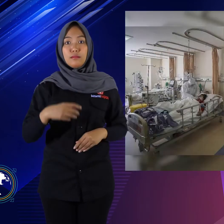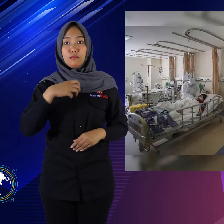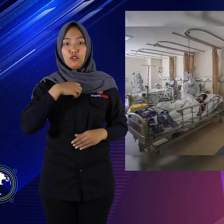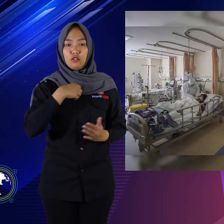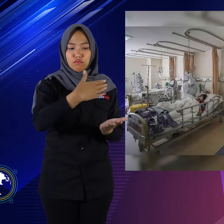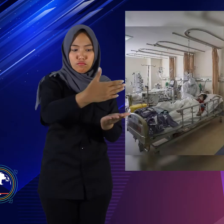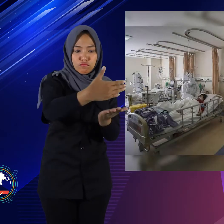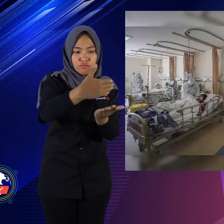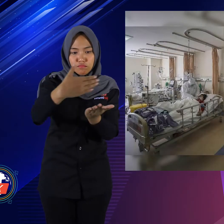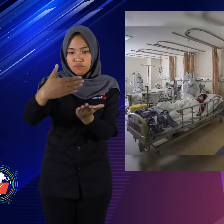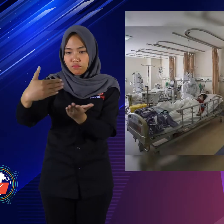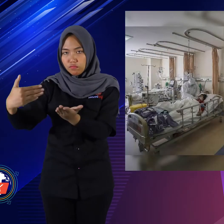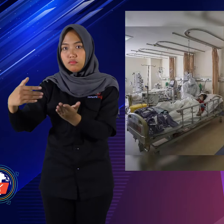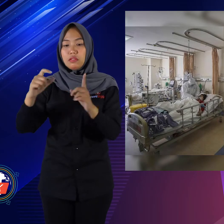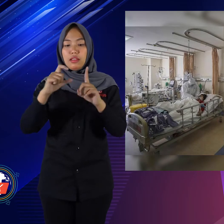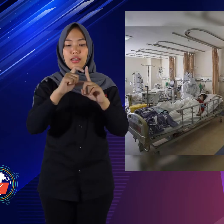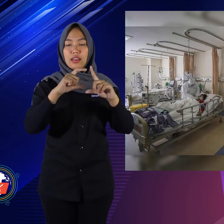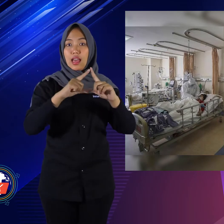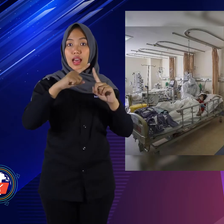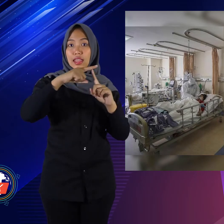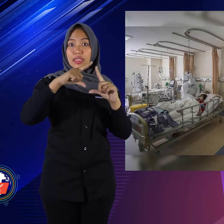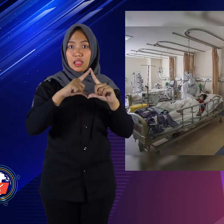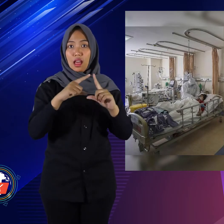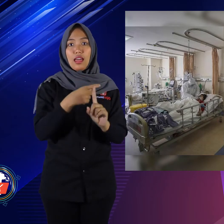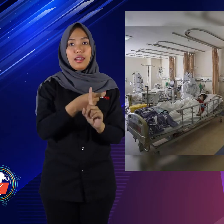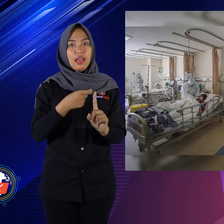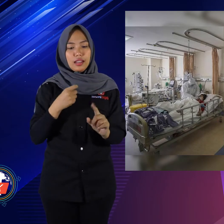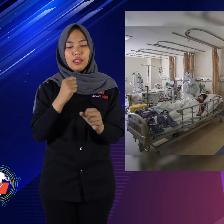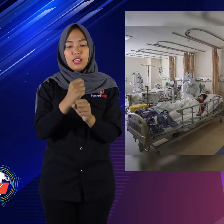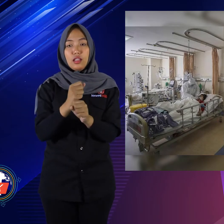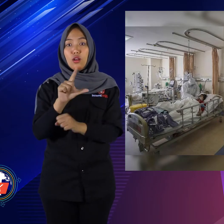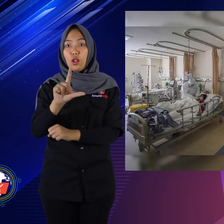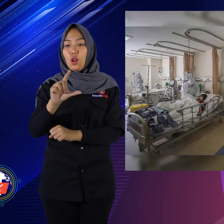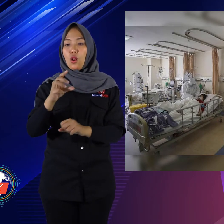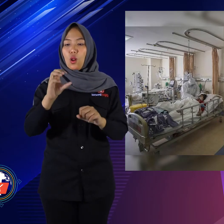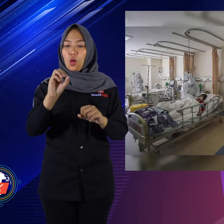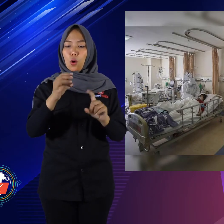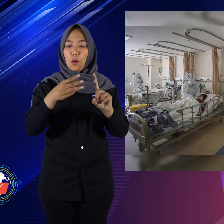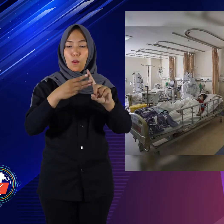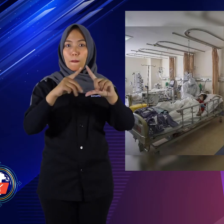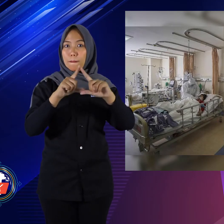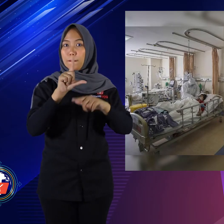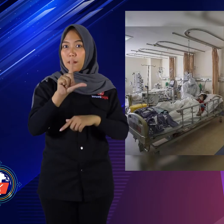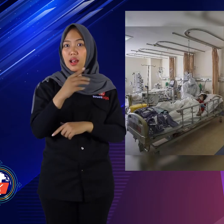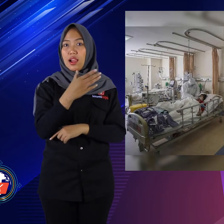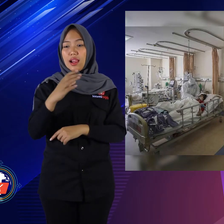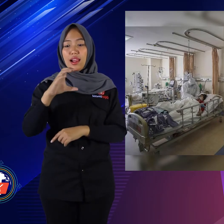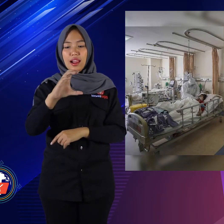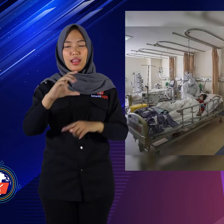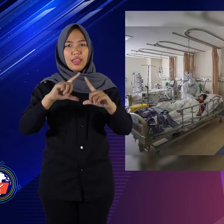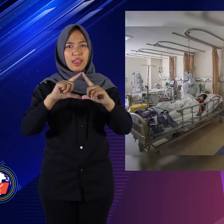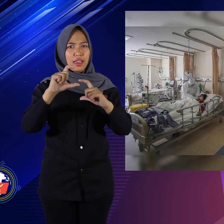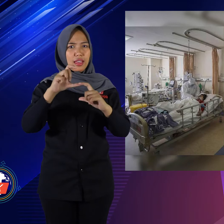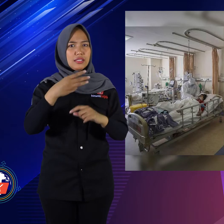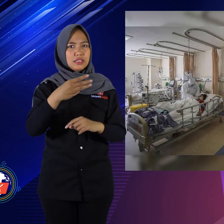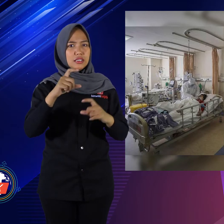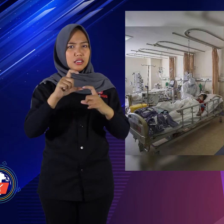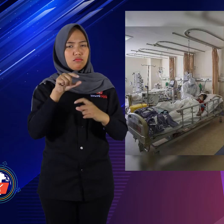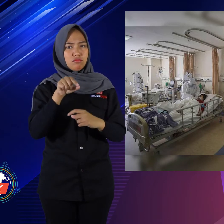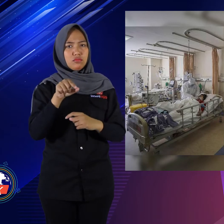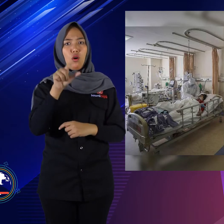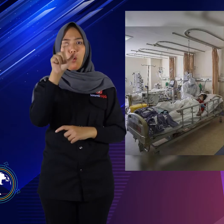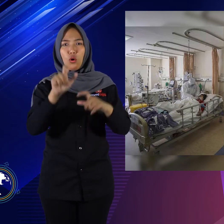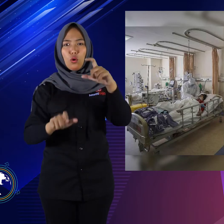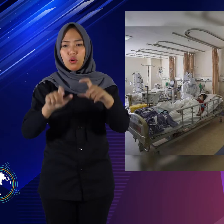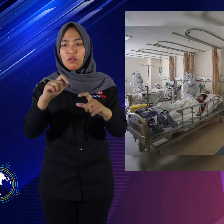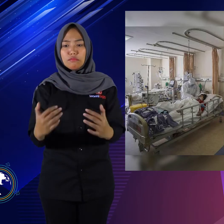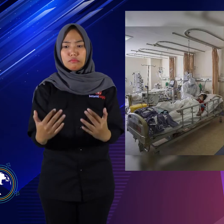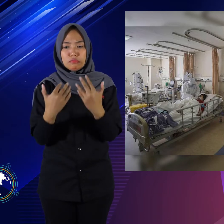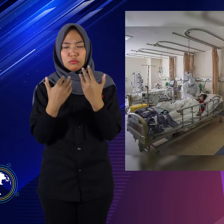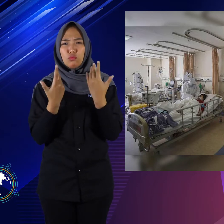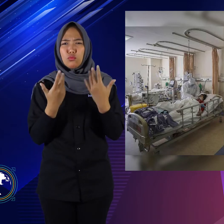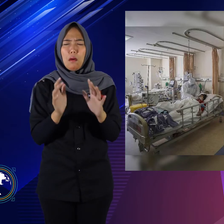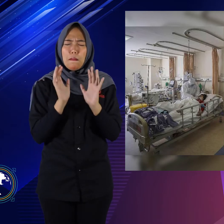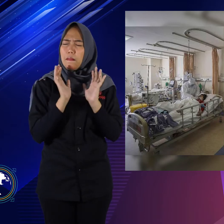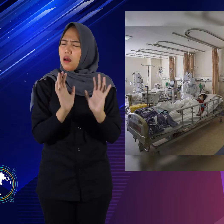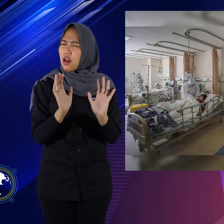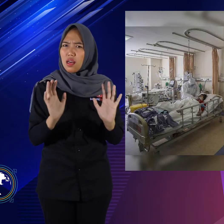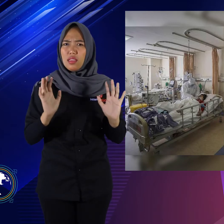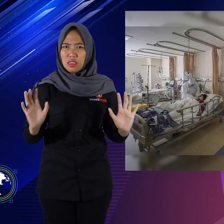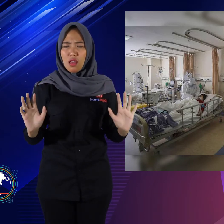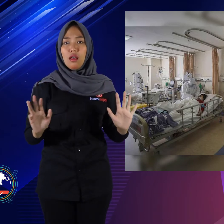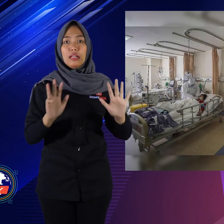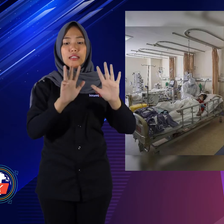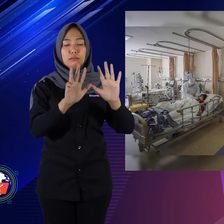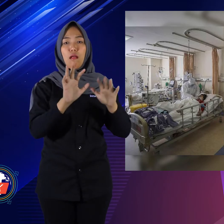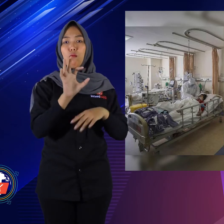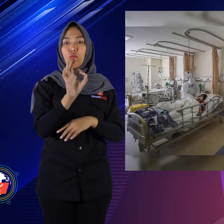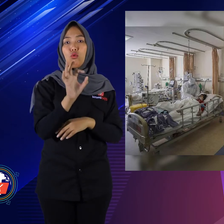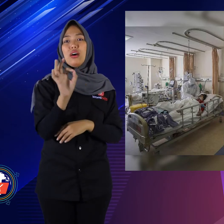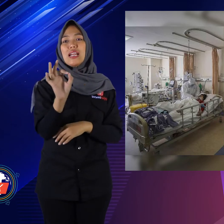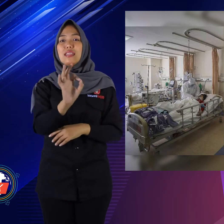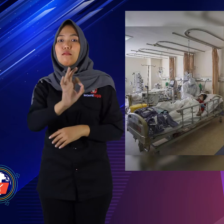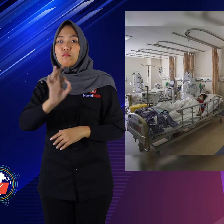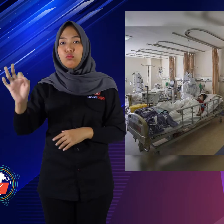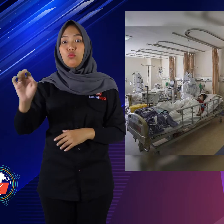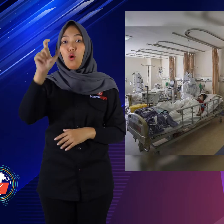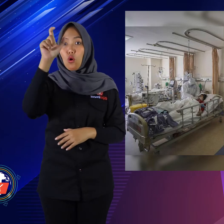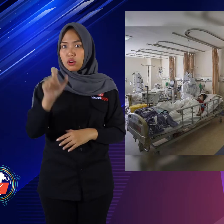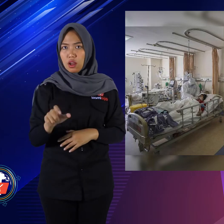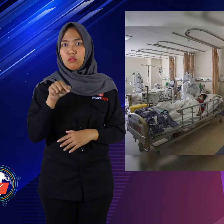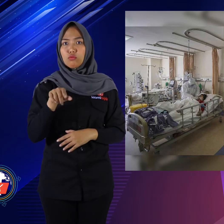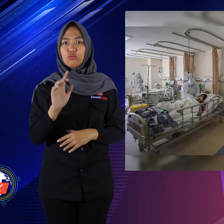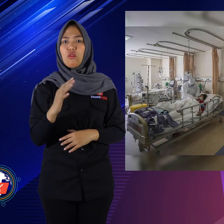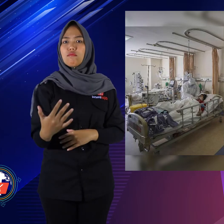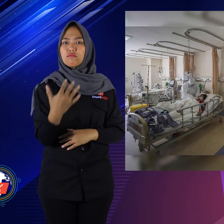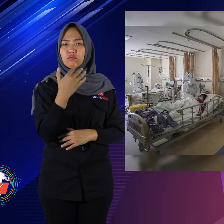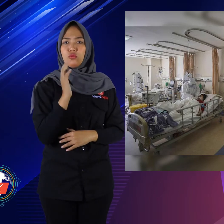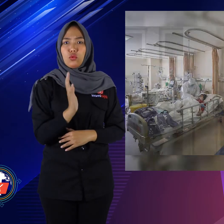According to data from Global Cases, that's more of the 90 thousand people infected with the Coronavirus,